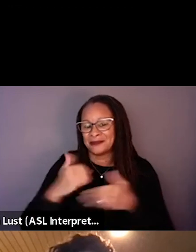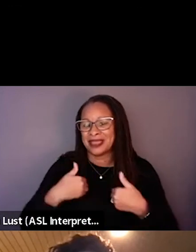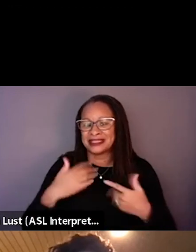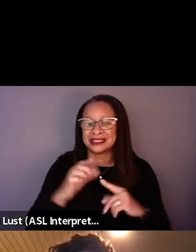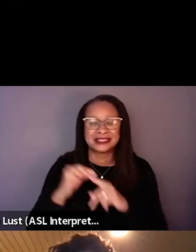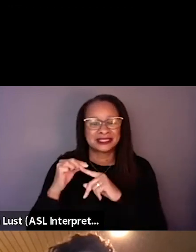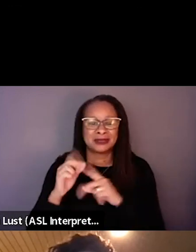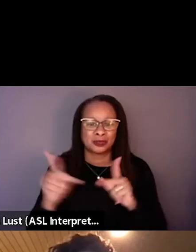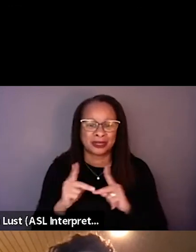in my heart forever.